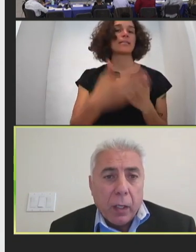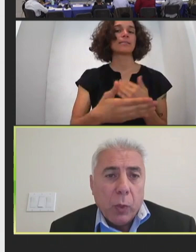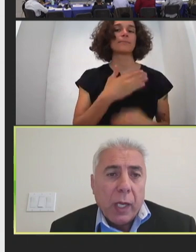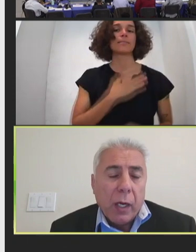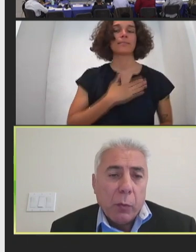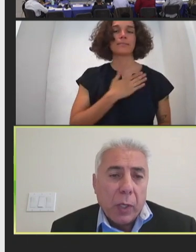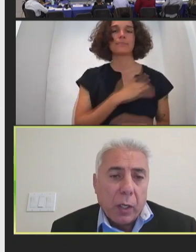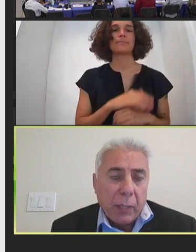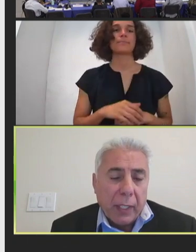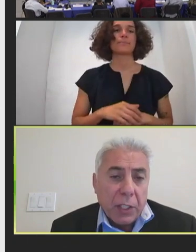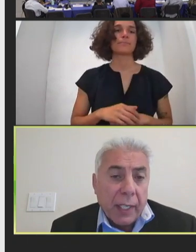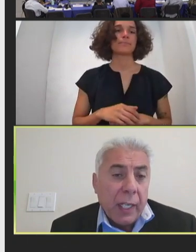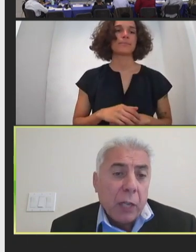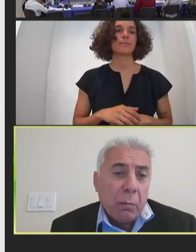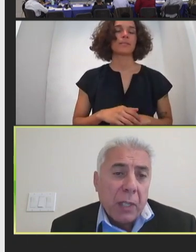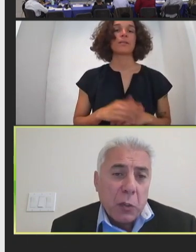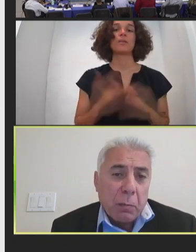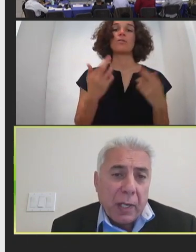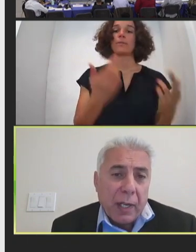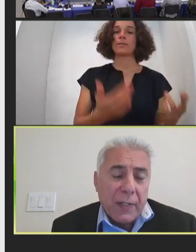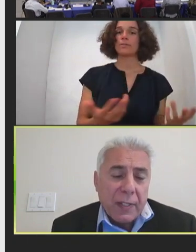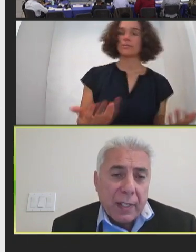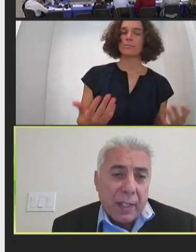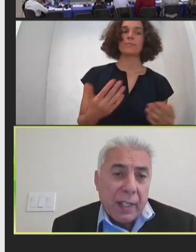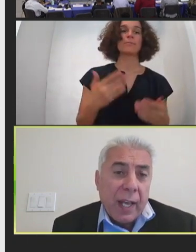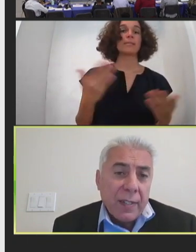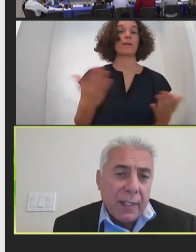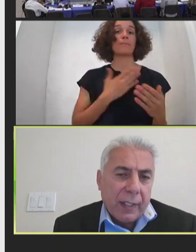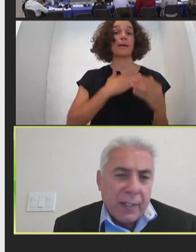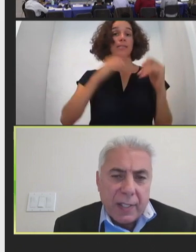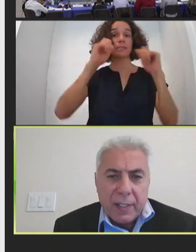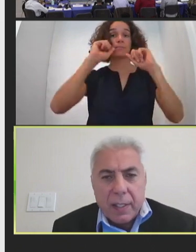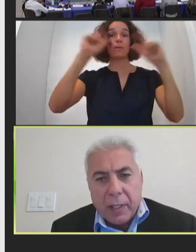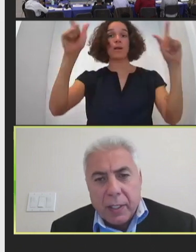What are our recommendations? Here, to my surprise, enhance the data system. I know